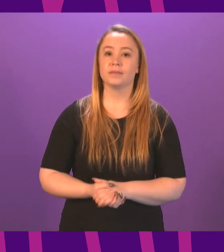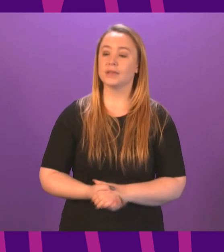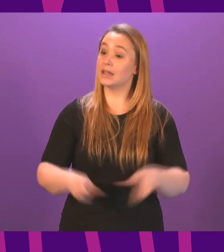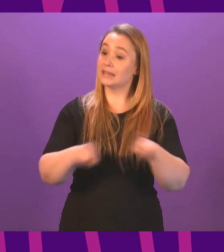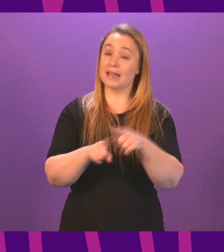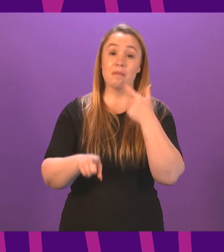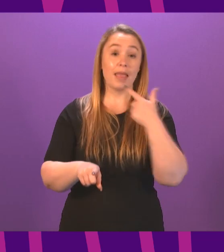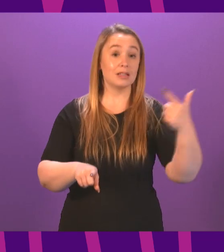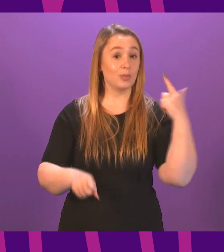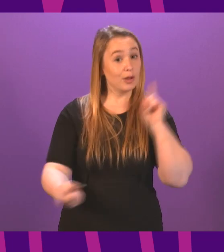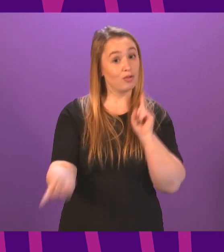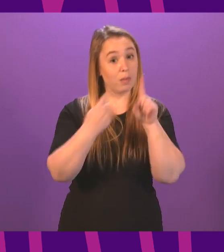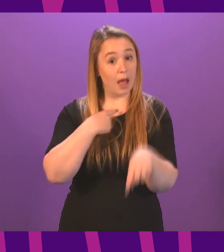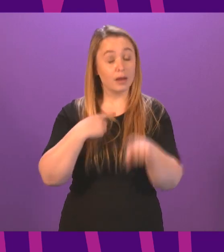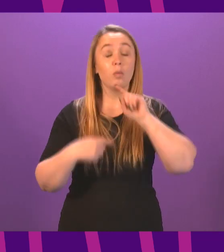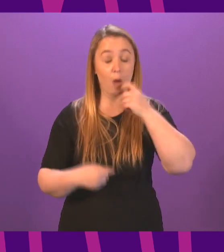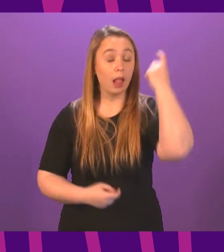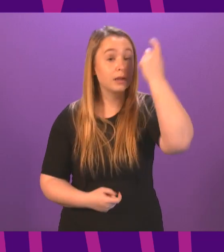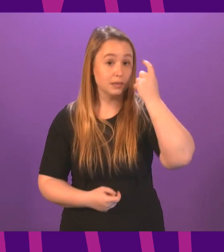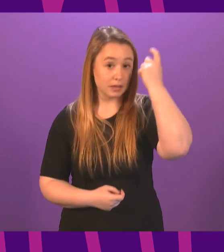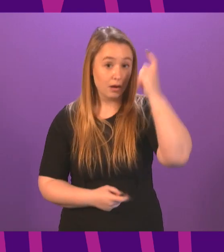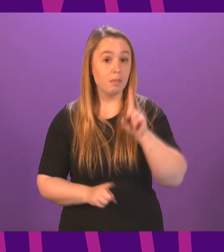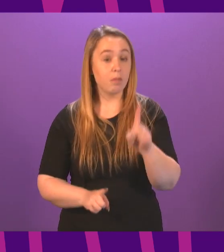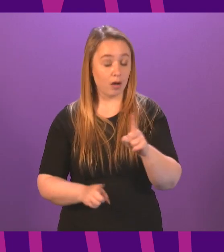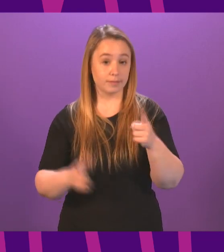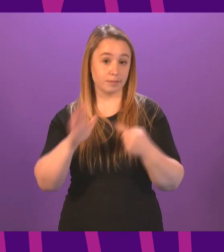It is also important to be clear. Decisions about end-of-life care in individual cases